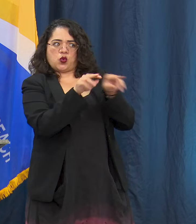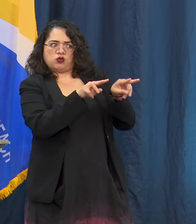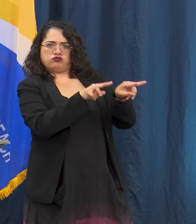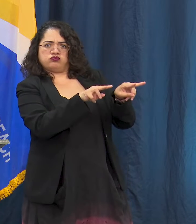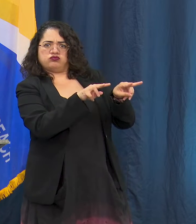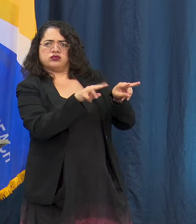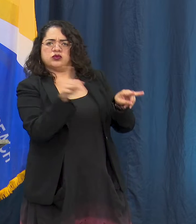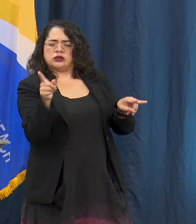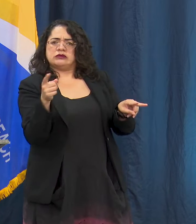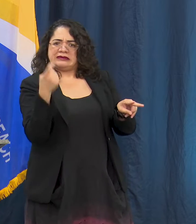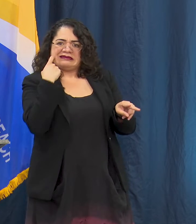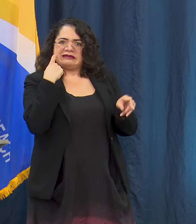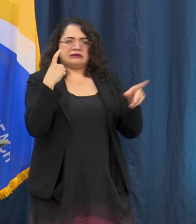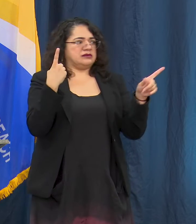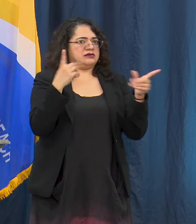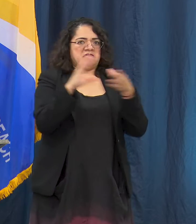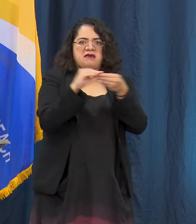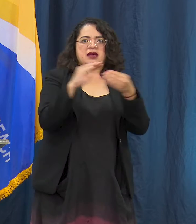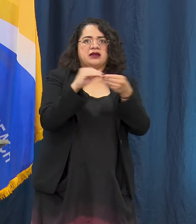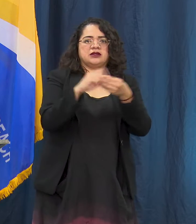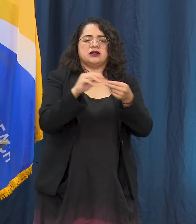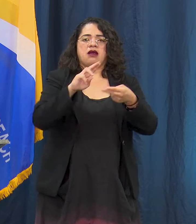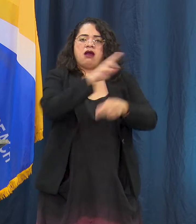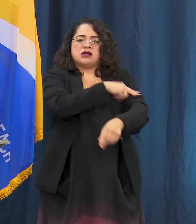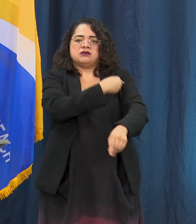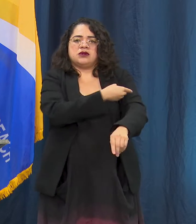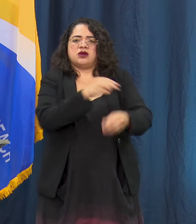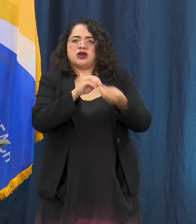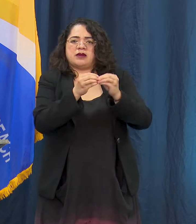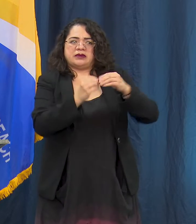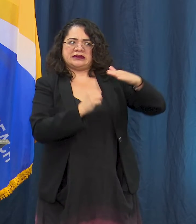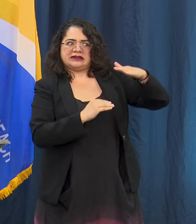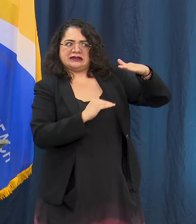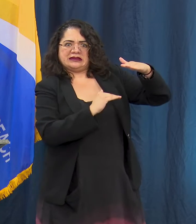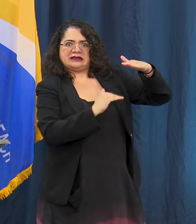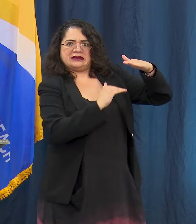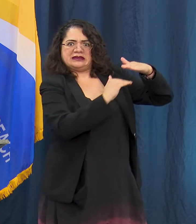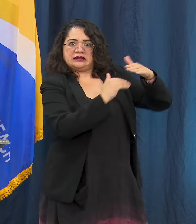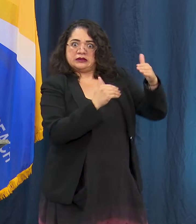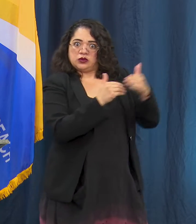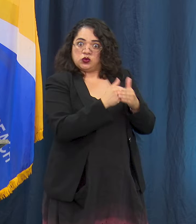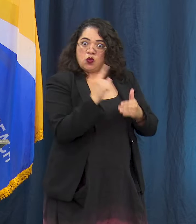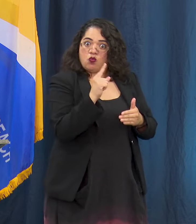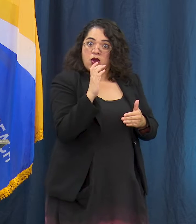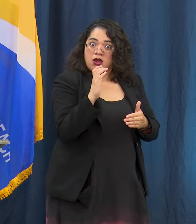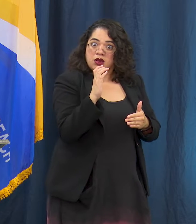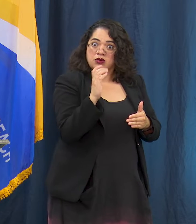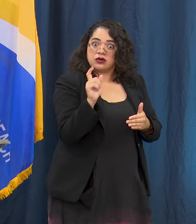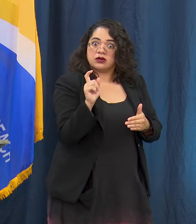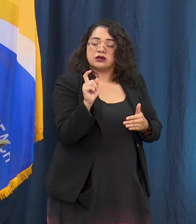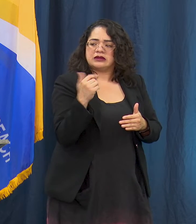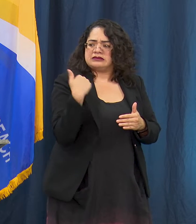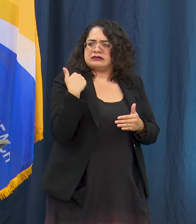getting adjusted and ticking up and closer to 100 over the past few